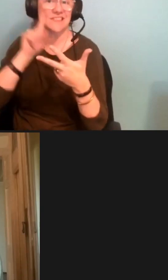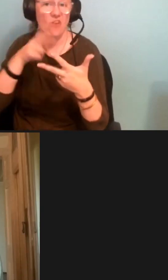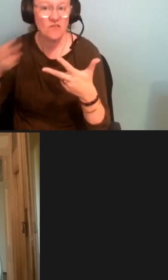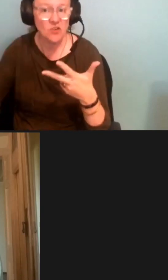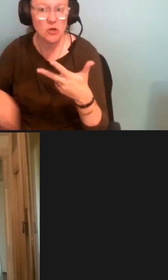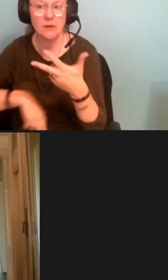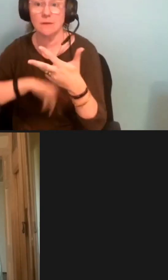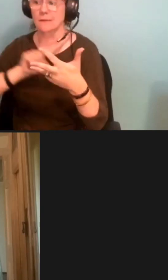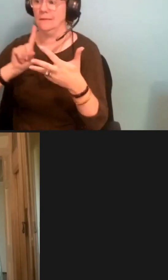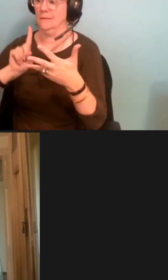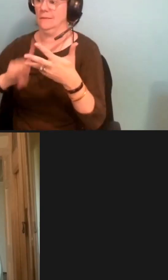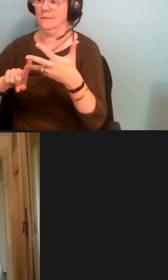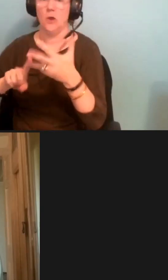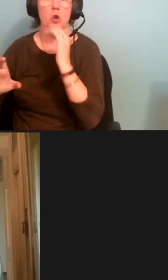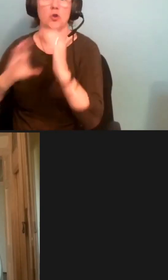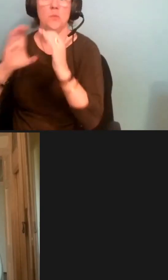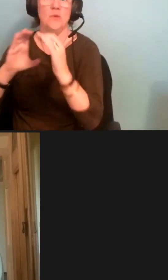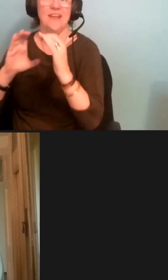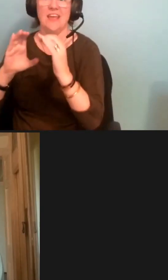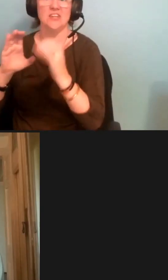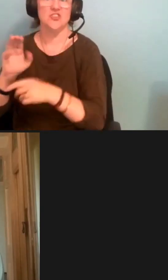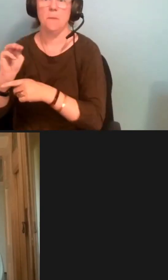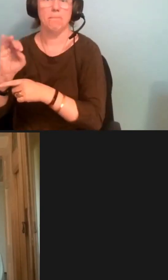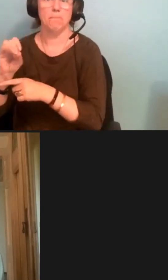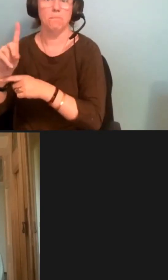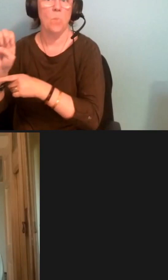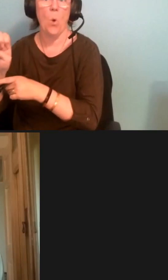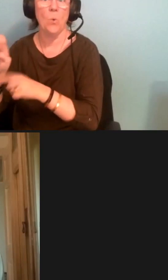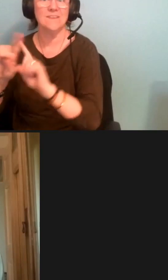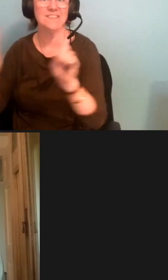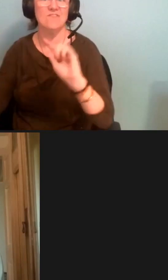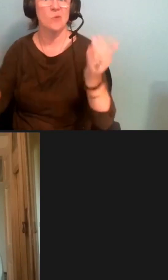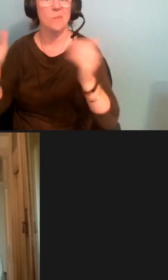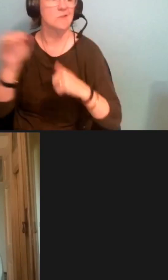different communication modality than the normative sample um but it doesn't